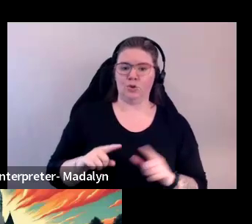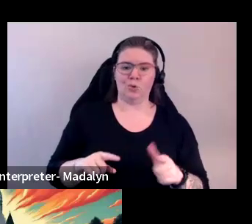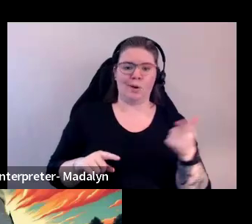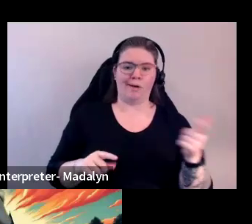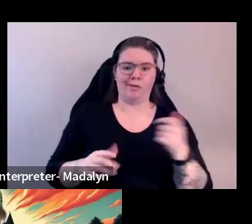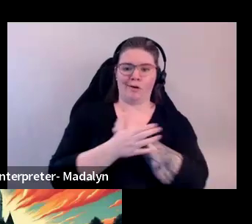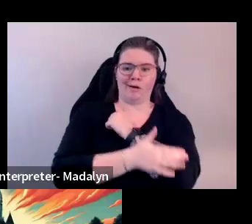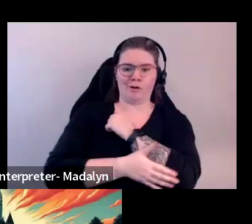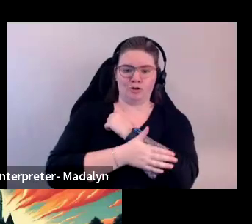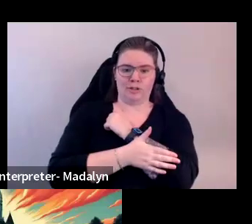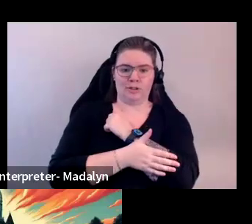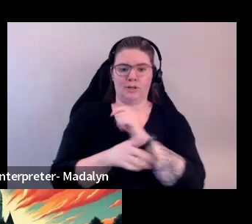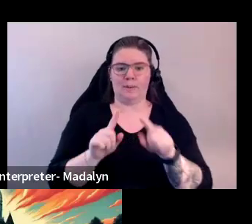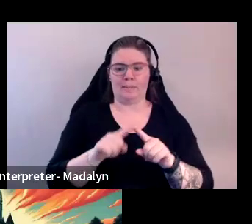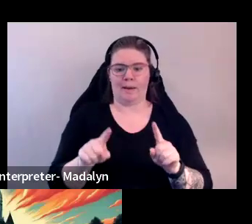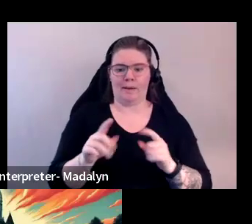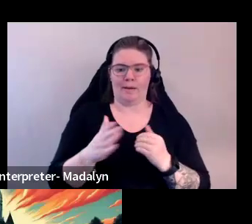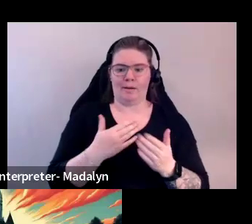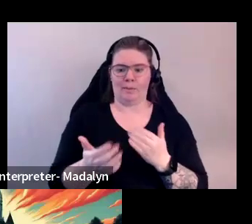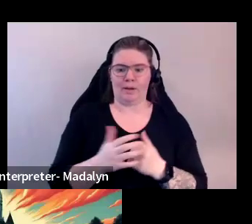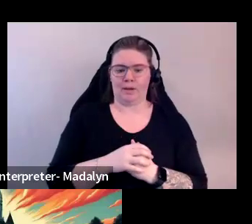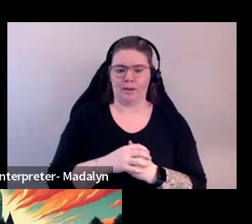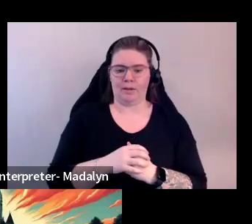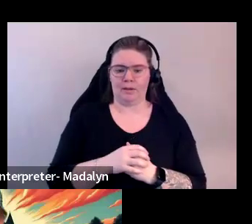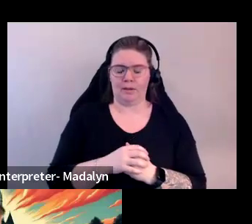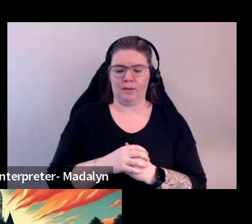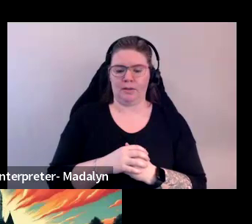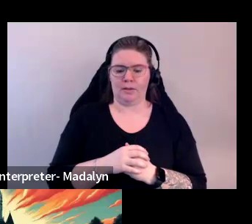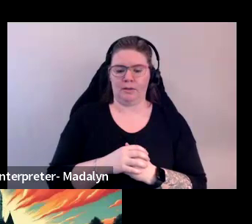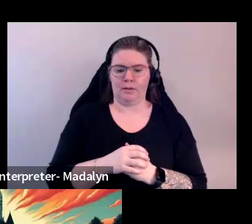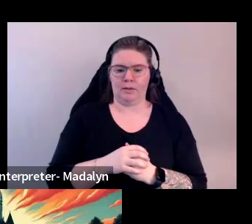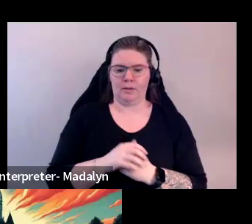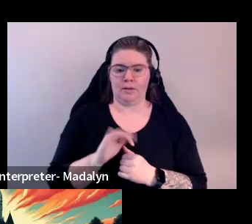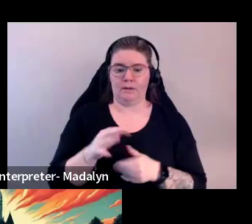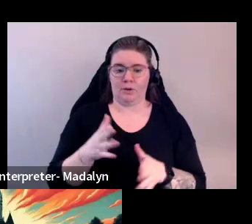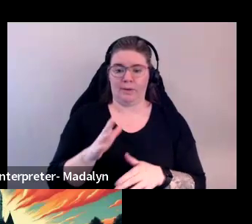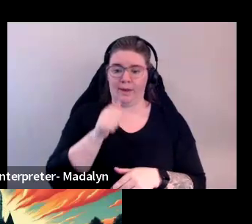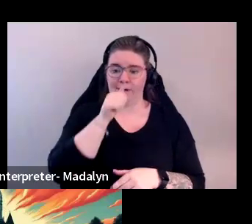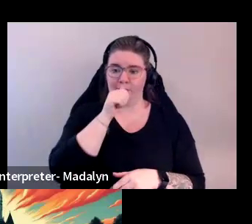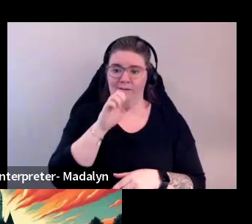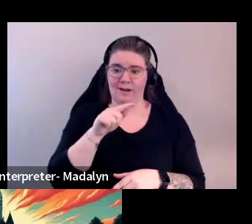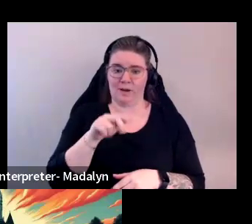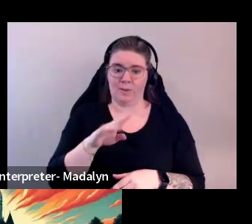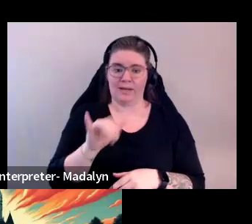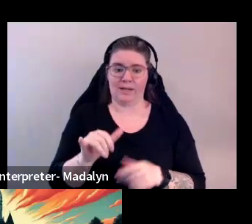Tom Olin: But anyhow, Elizabeth Warren says if you let private equity loose and healthcare people die.